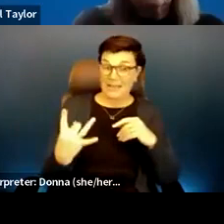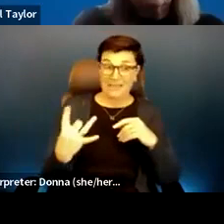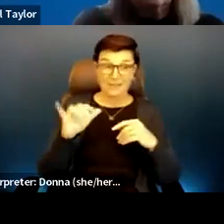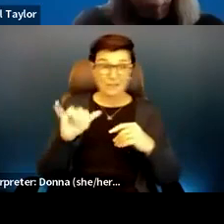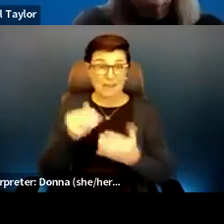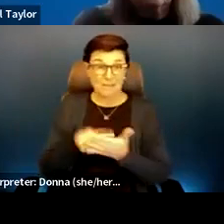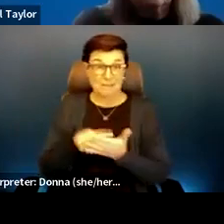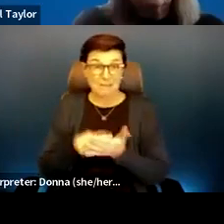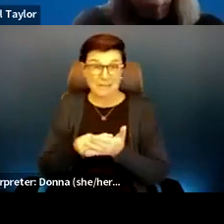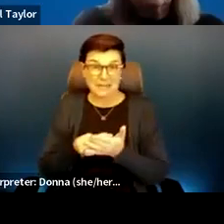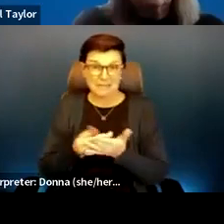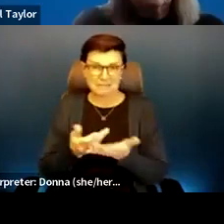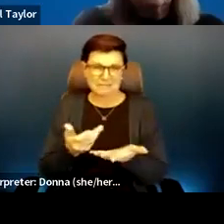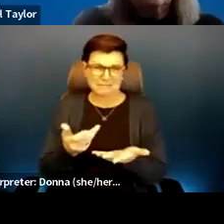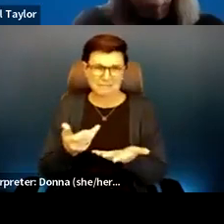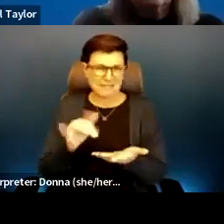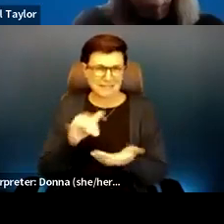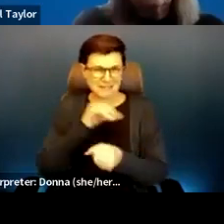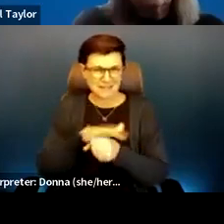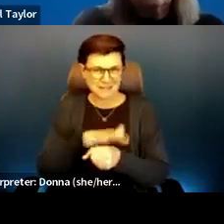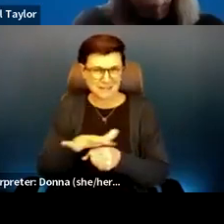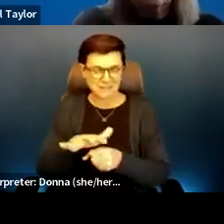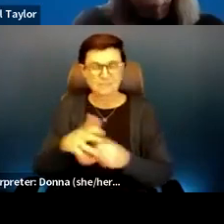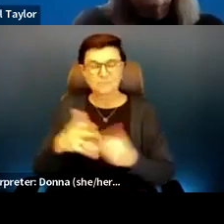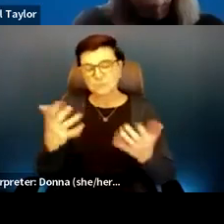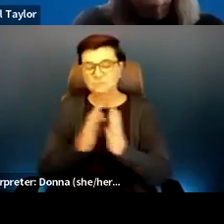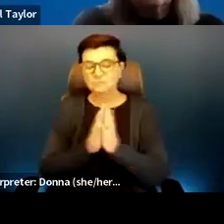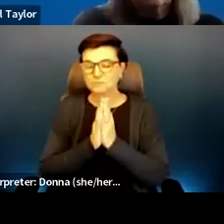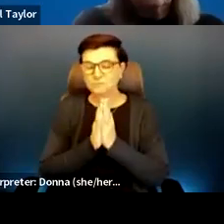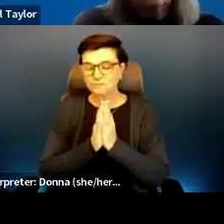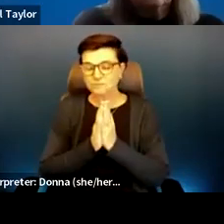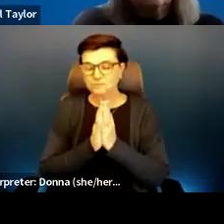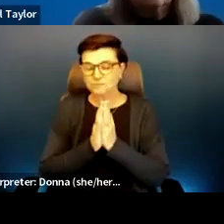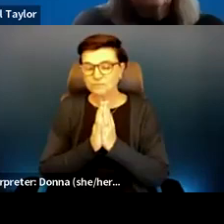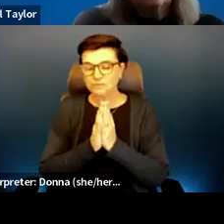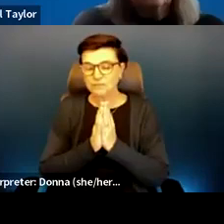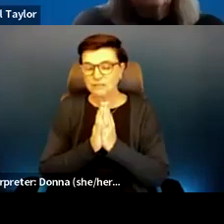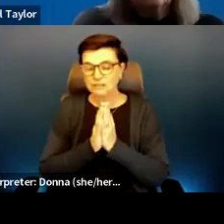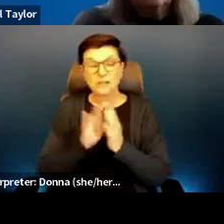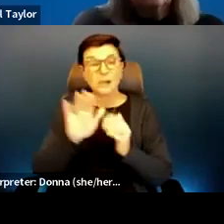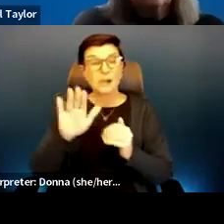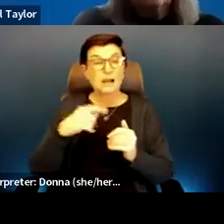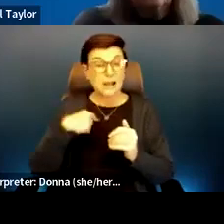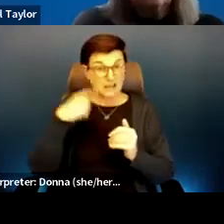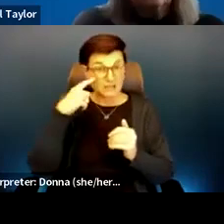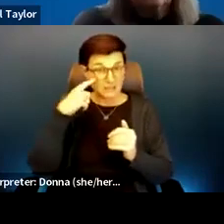But I do think that there's probably further work that you guys could do.